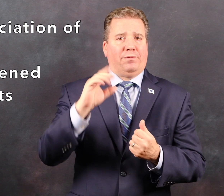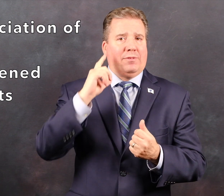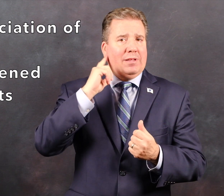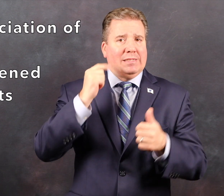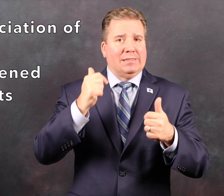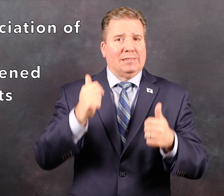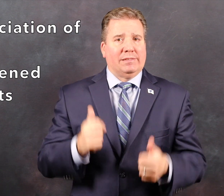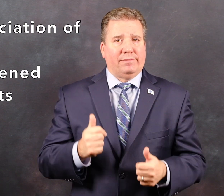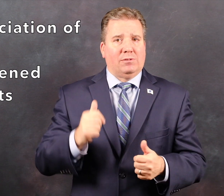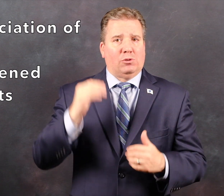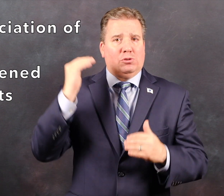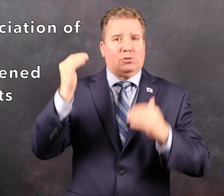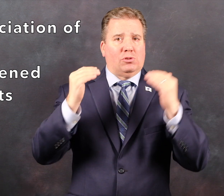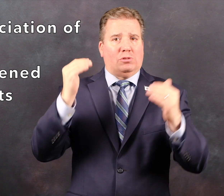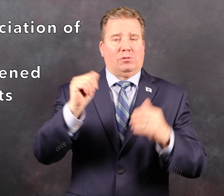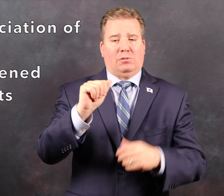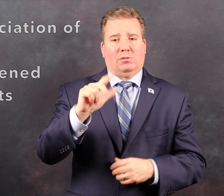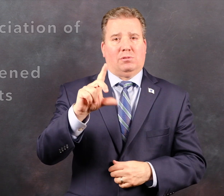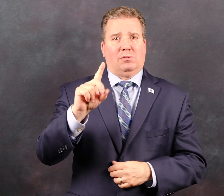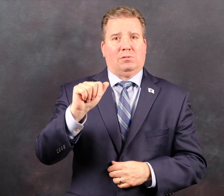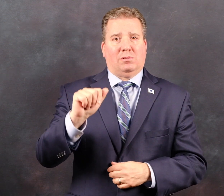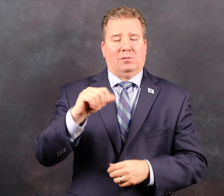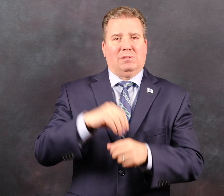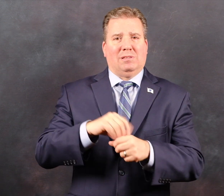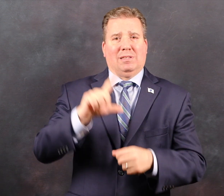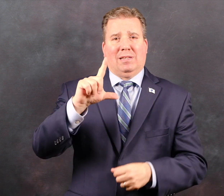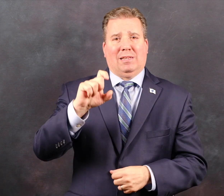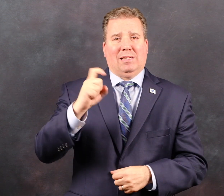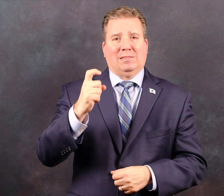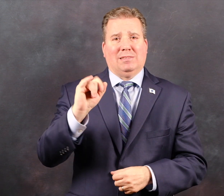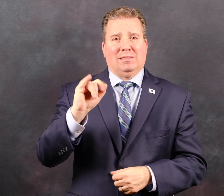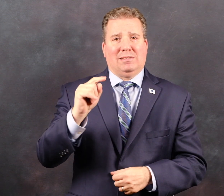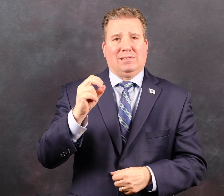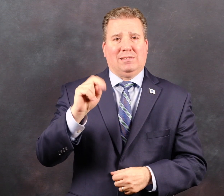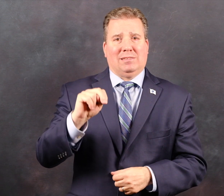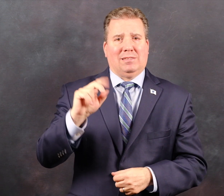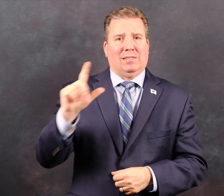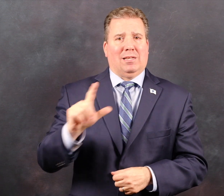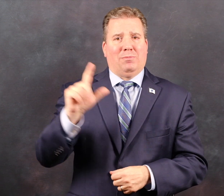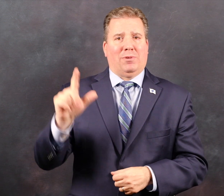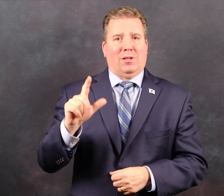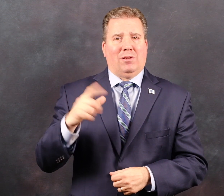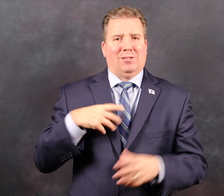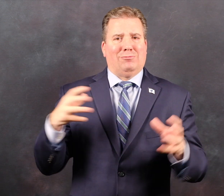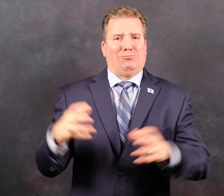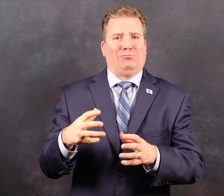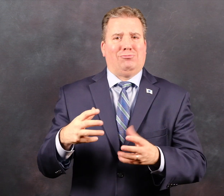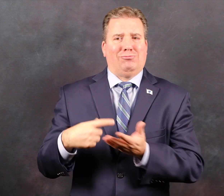In addition, I attended a “Meet and Greet” event of the Association of Late-Deafened